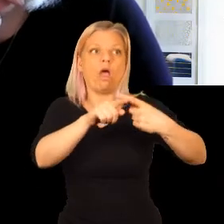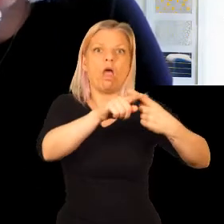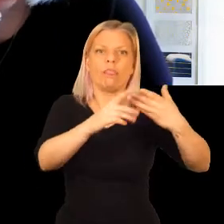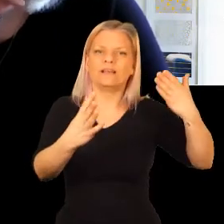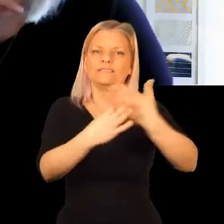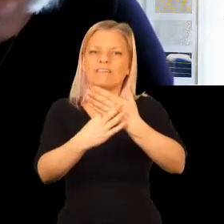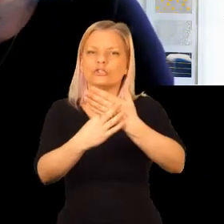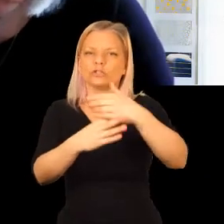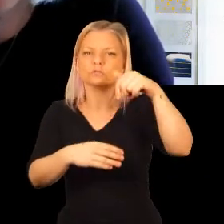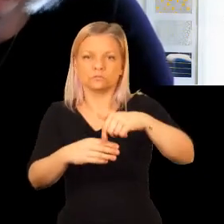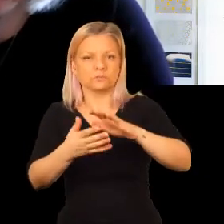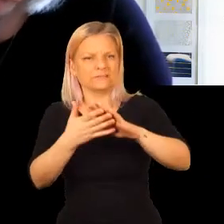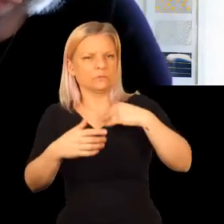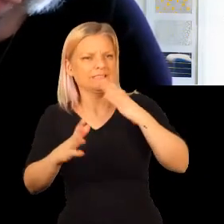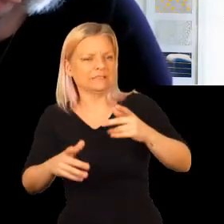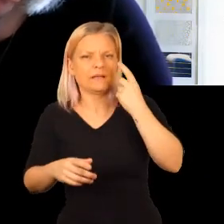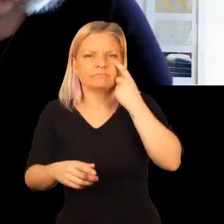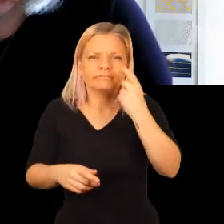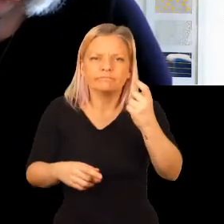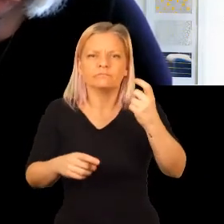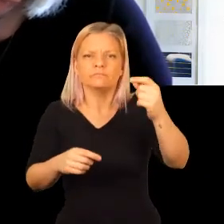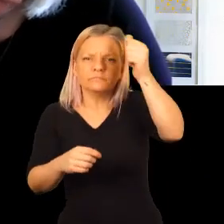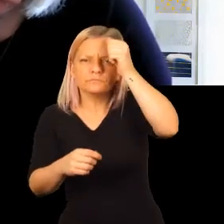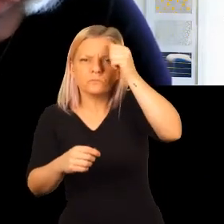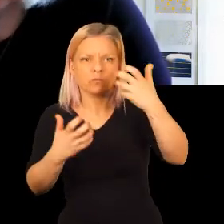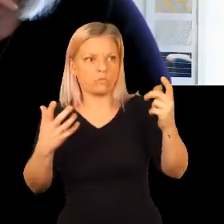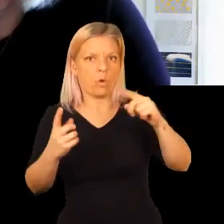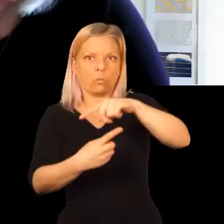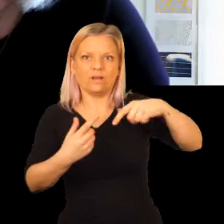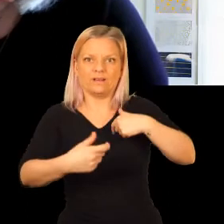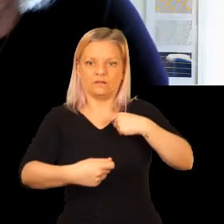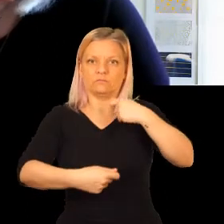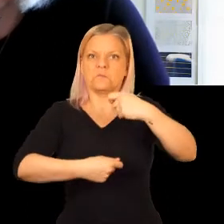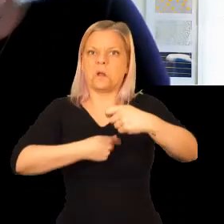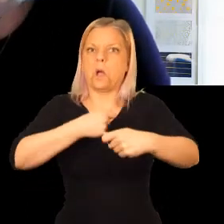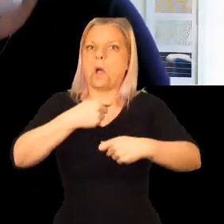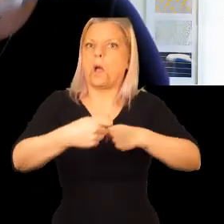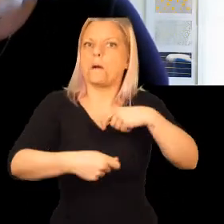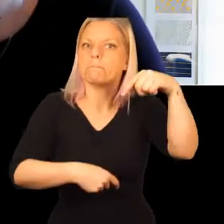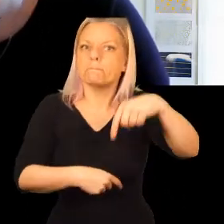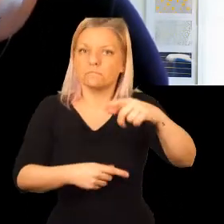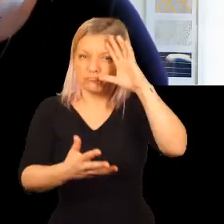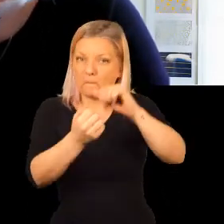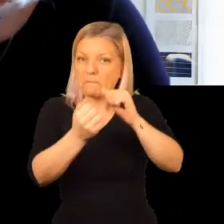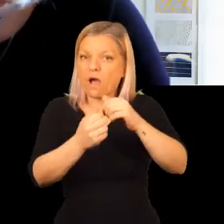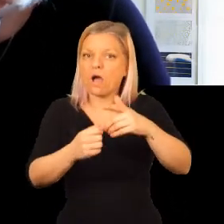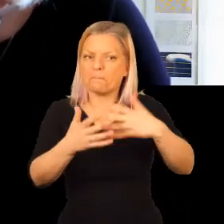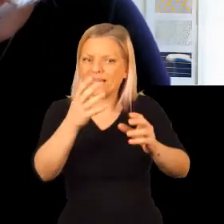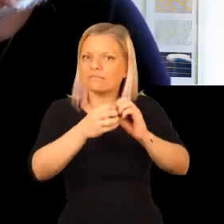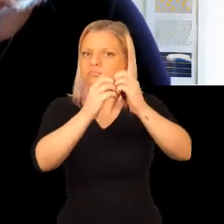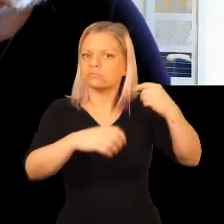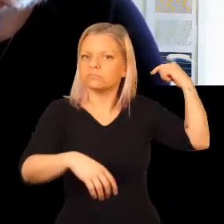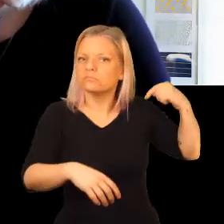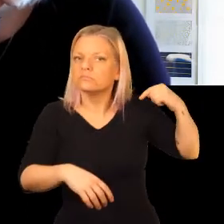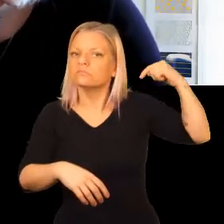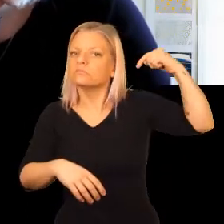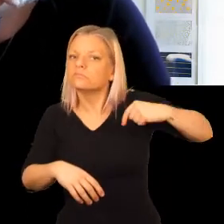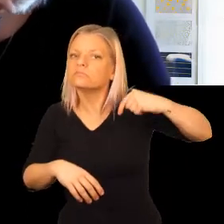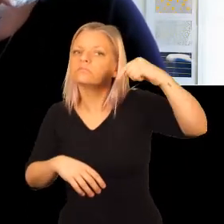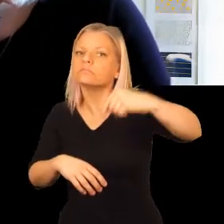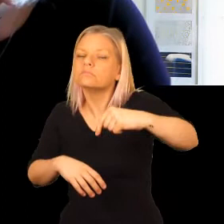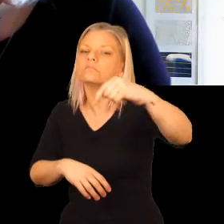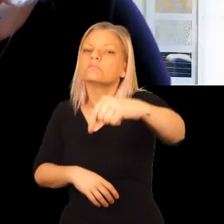intervention and i i think we need to be wary of of how integrated we become and still remembering